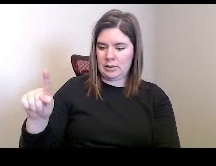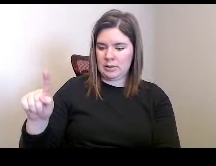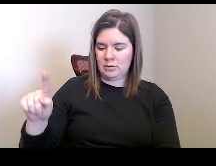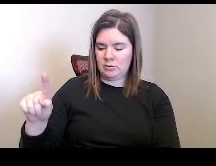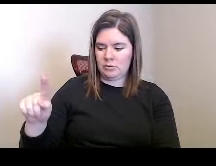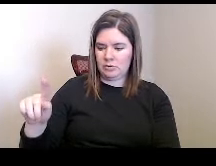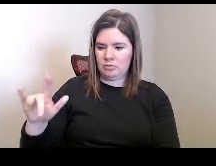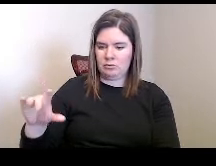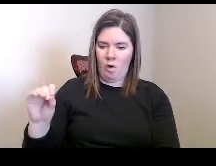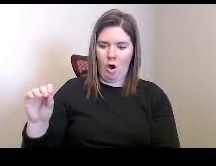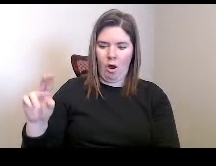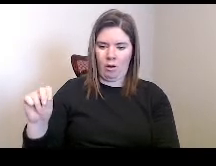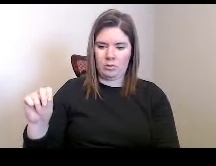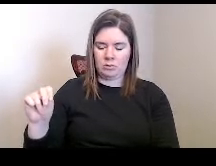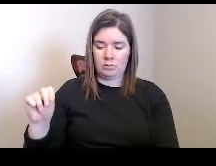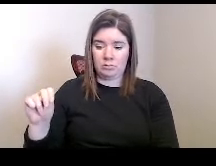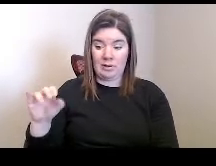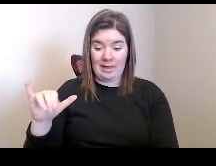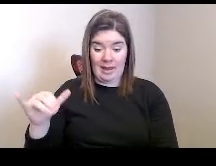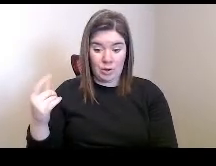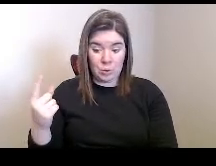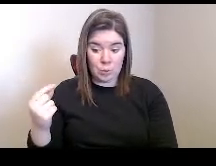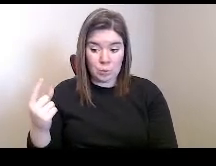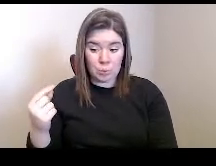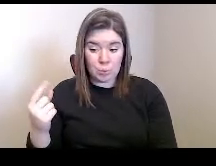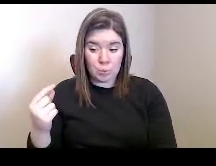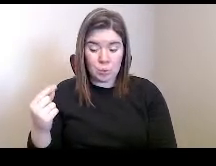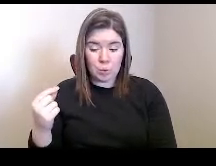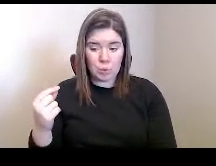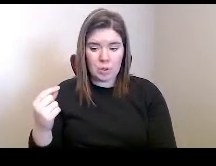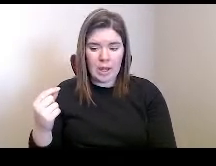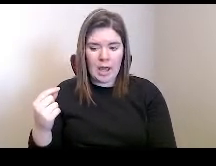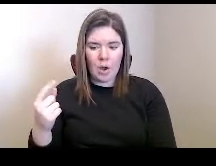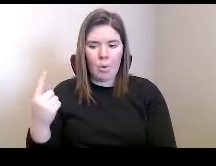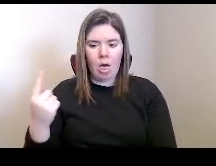And what that does is it will actually, continually run the accessibility